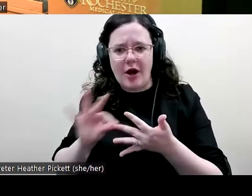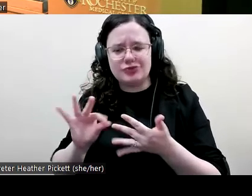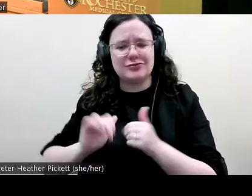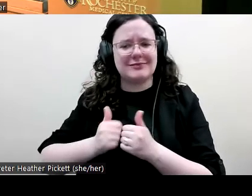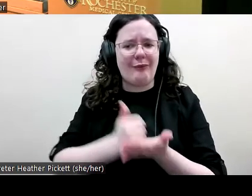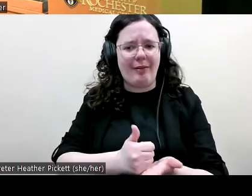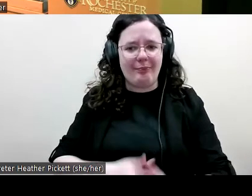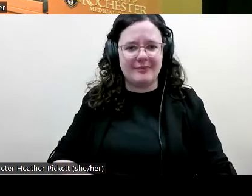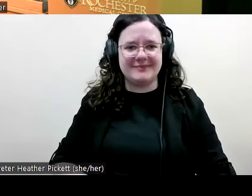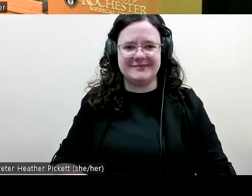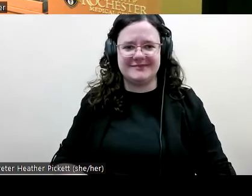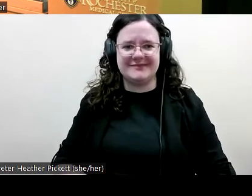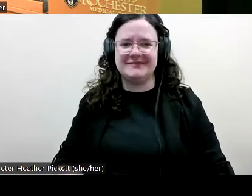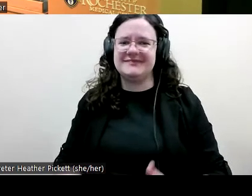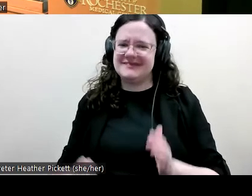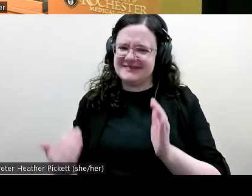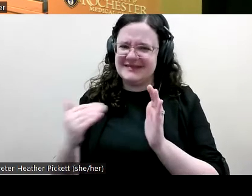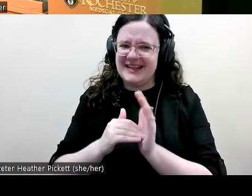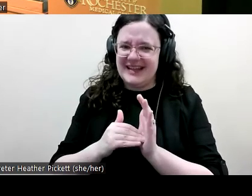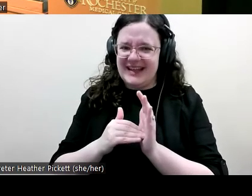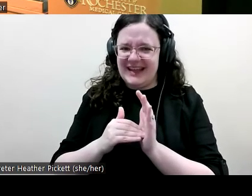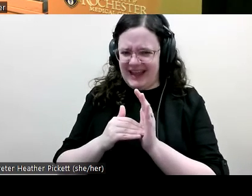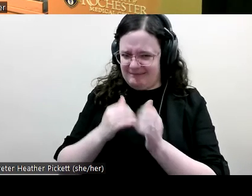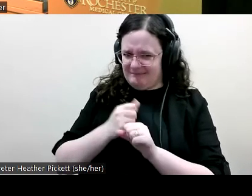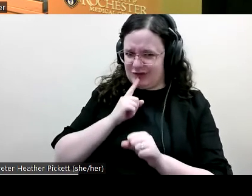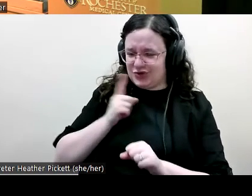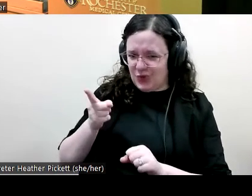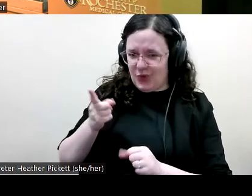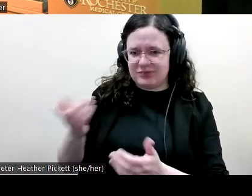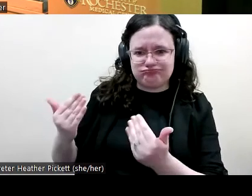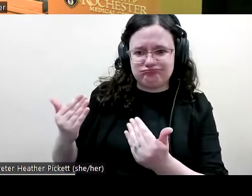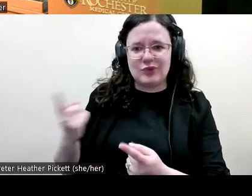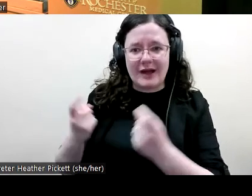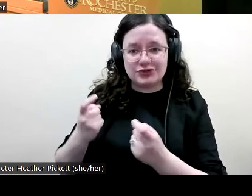can it doesn't have to relate to their loved one but they can ask broad questions about so what